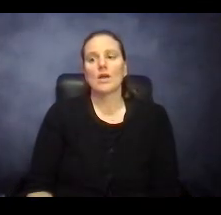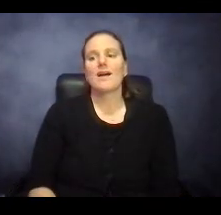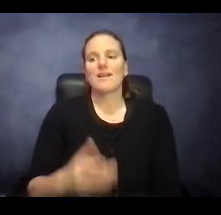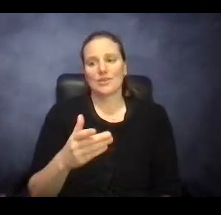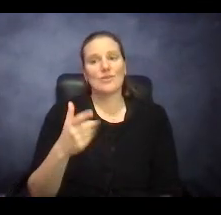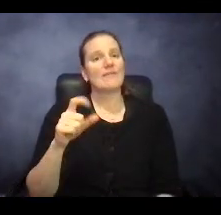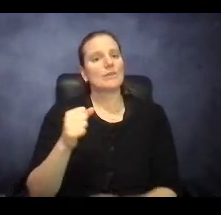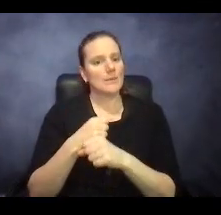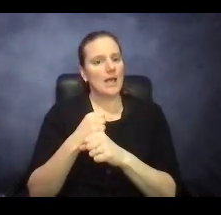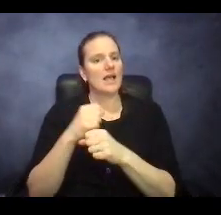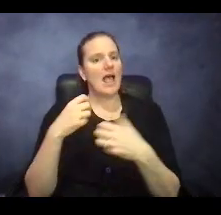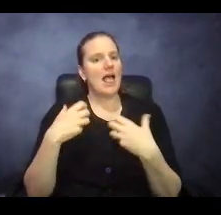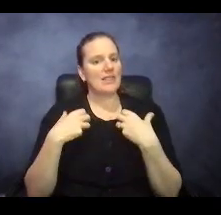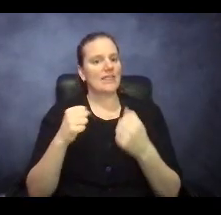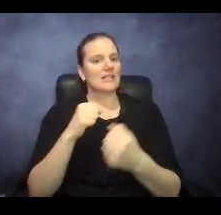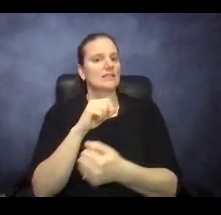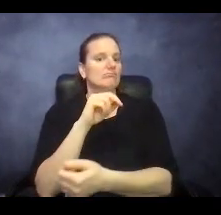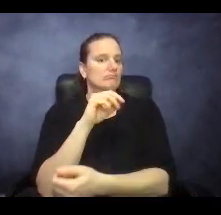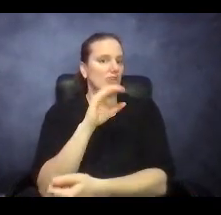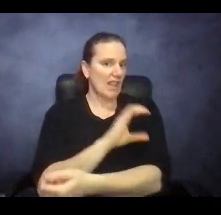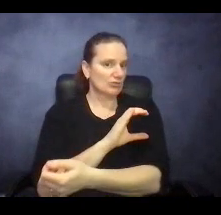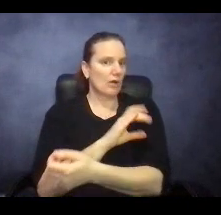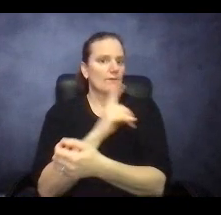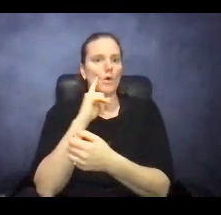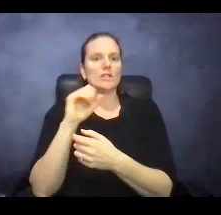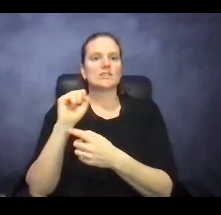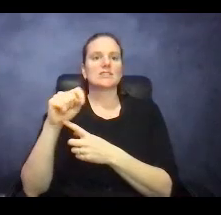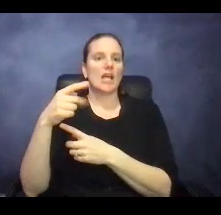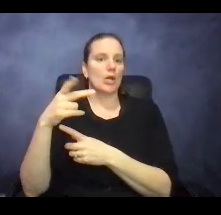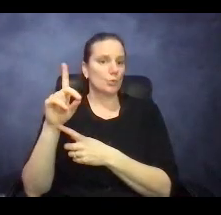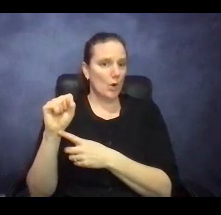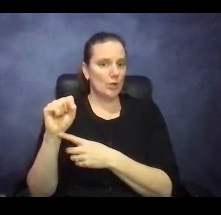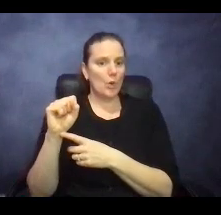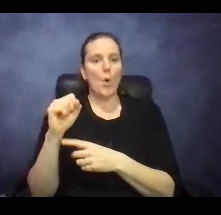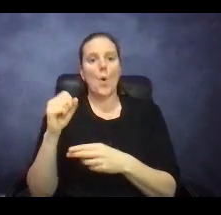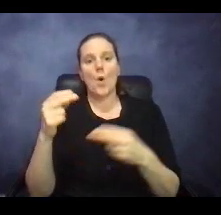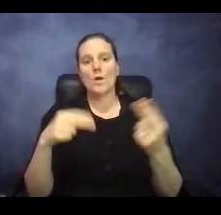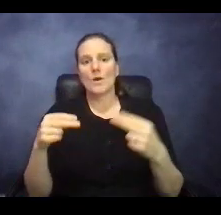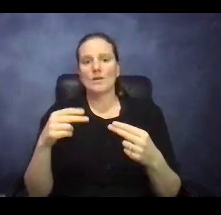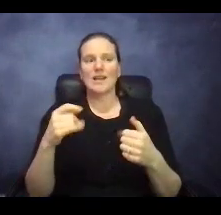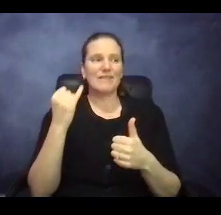that you can make healthy steroid hormones. Up the stream, if you have any issues with liver gallbladder function,